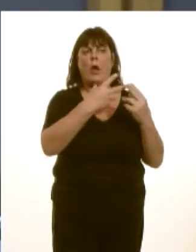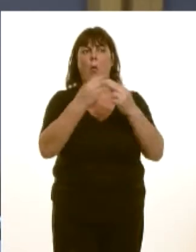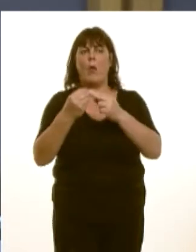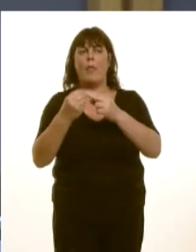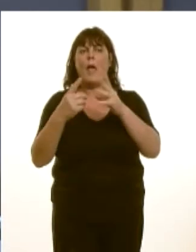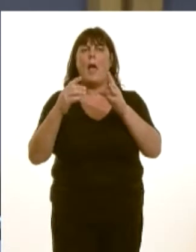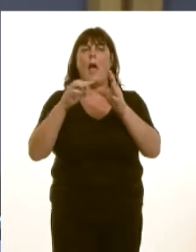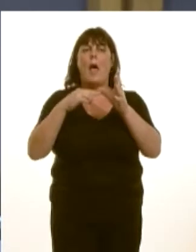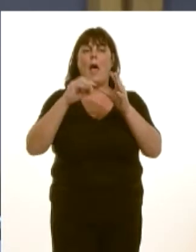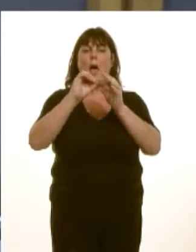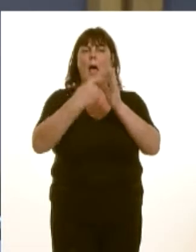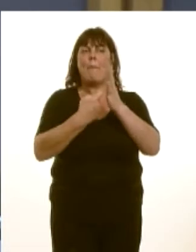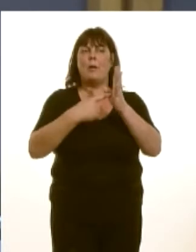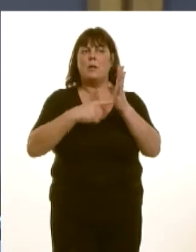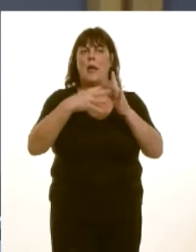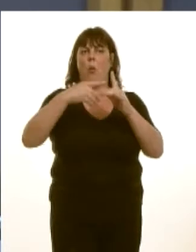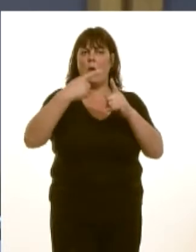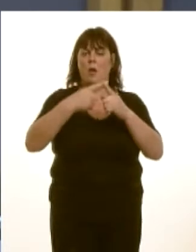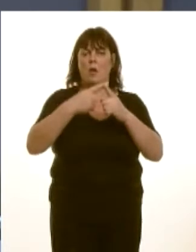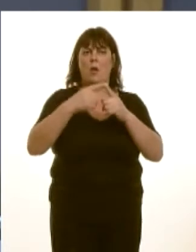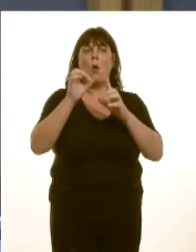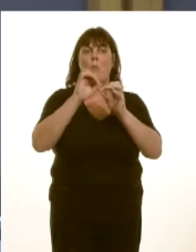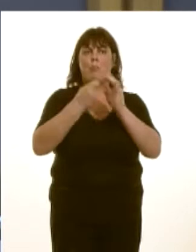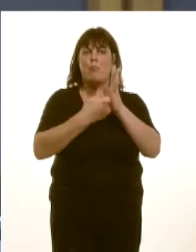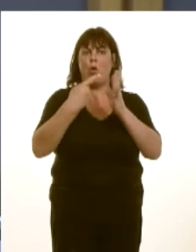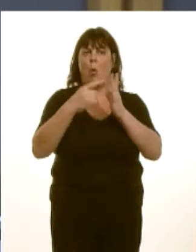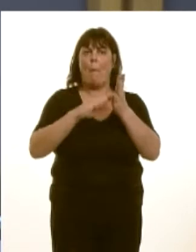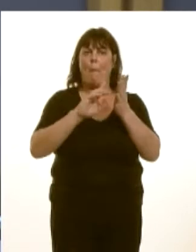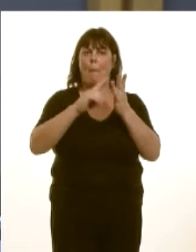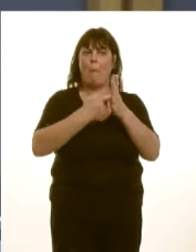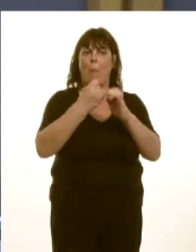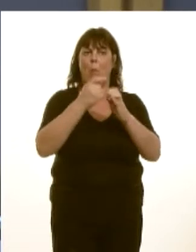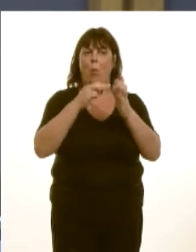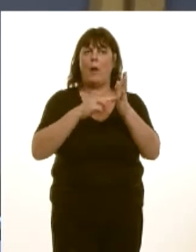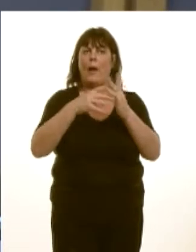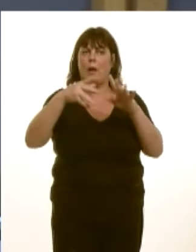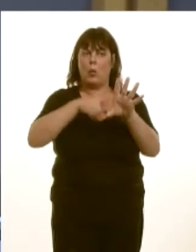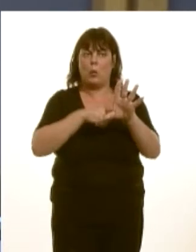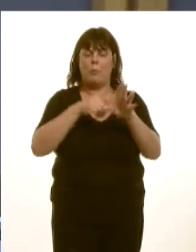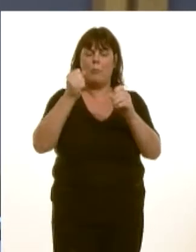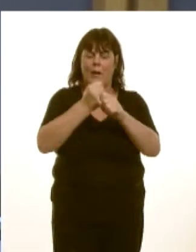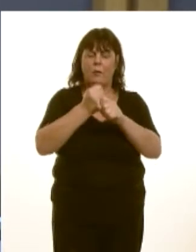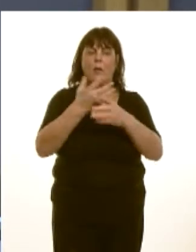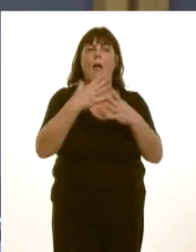recruitment. First Minister, can you assure me and the people of Pembrokeshire that the Welsh Government